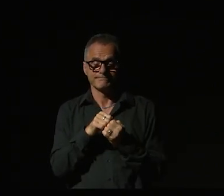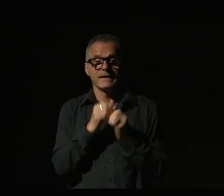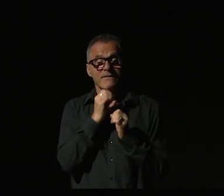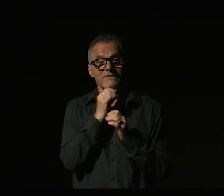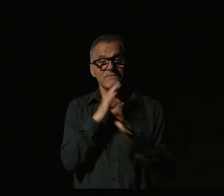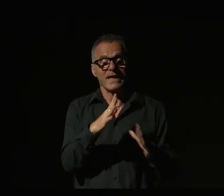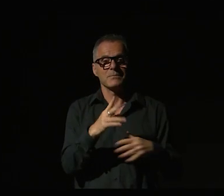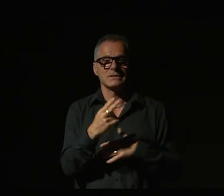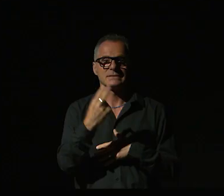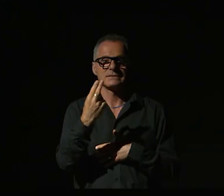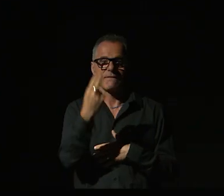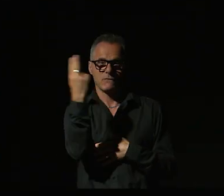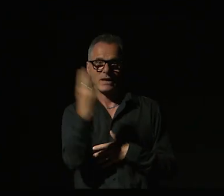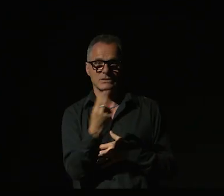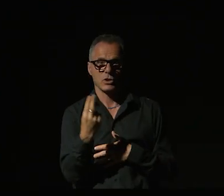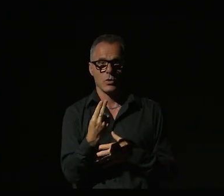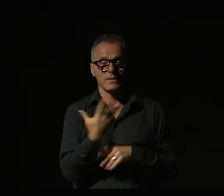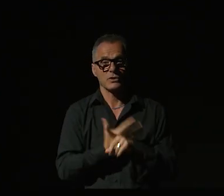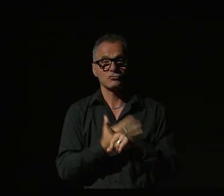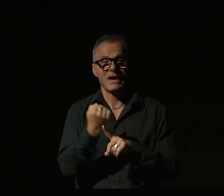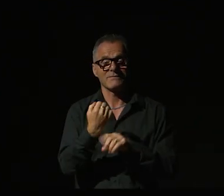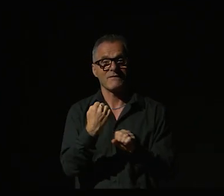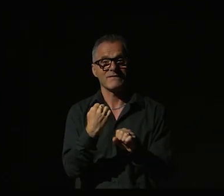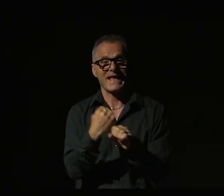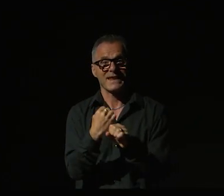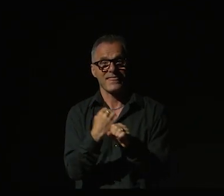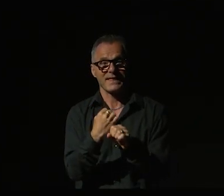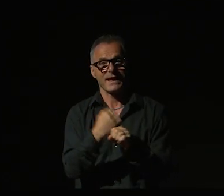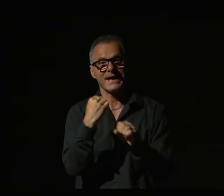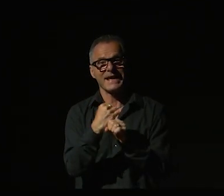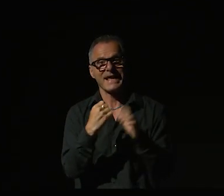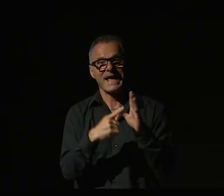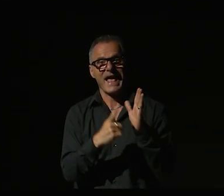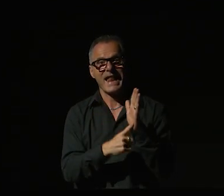the 'Triumph of Galatea' created about 1511/12.